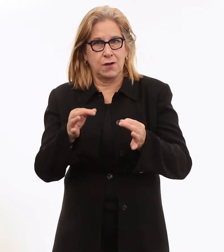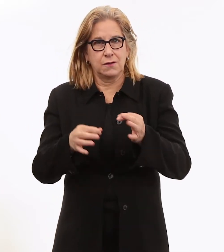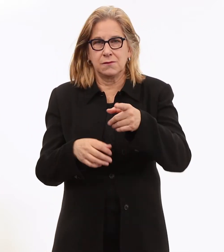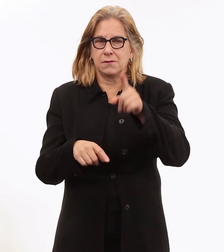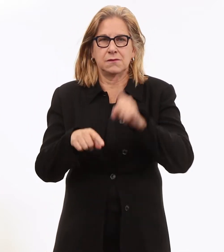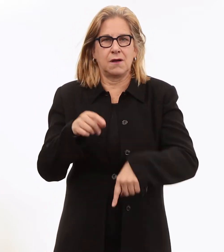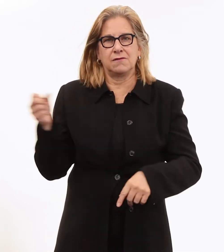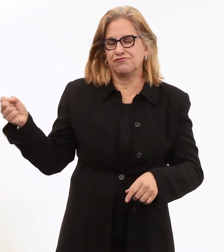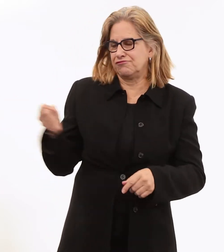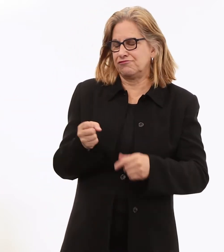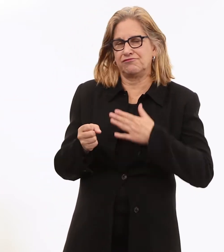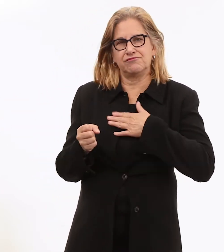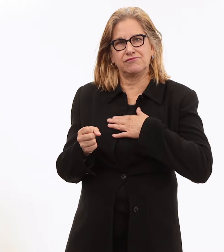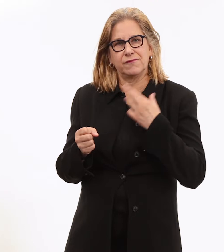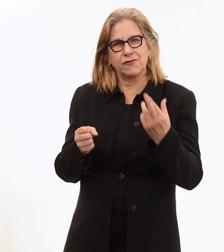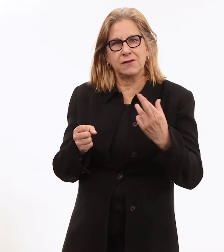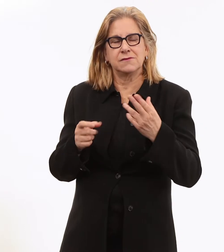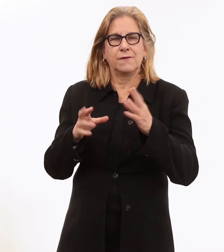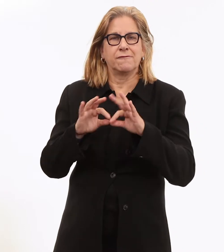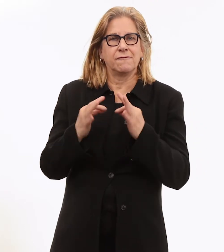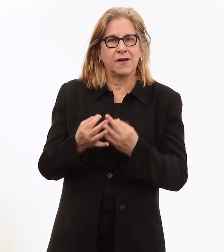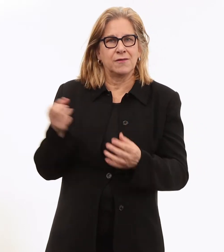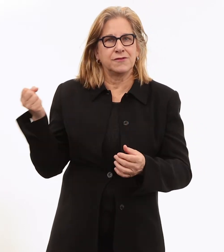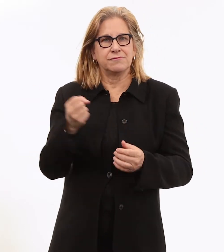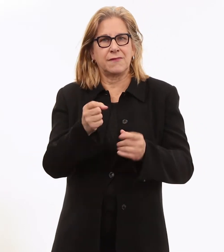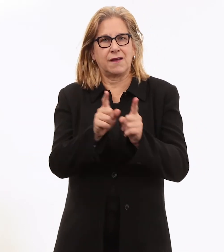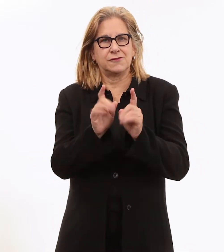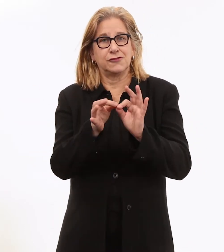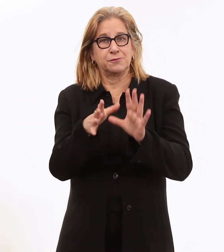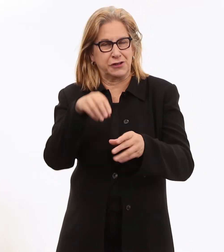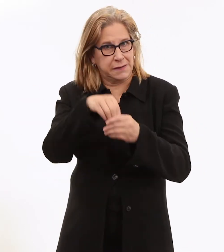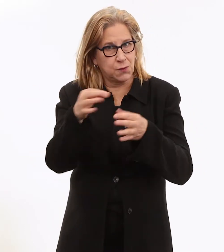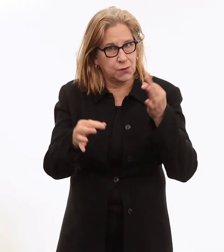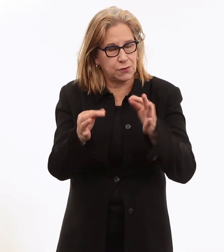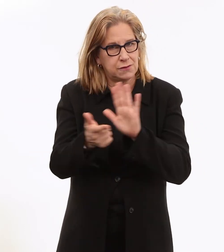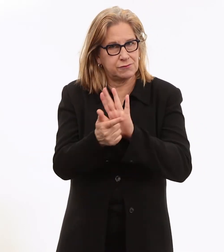You may not use a friend or family member as your court interpreter.